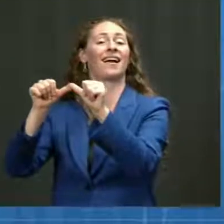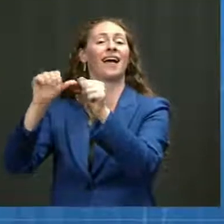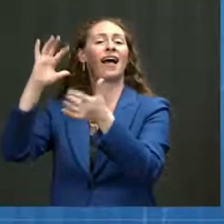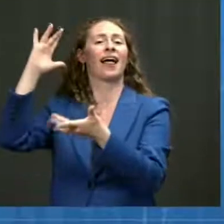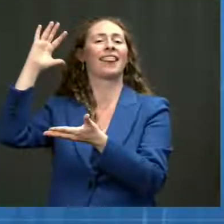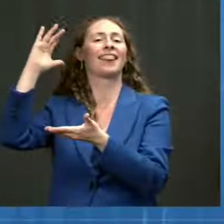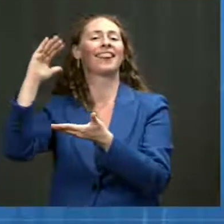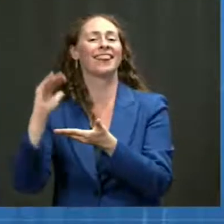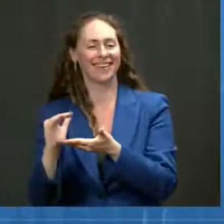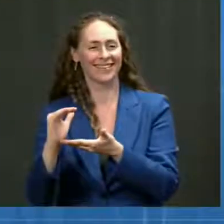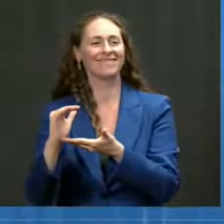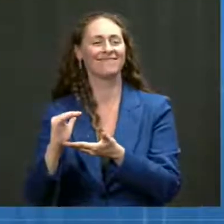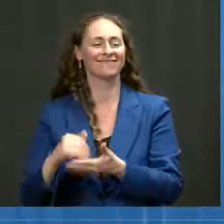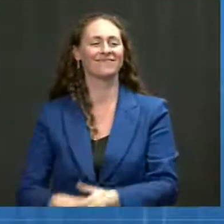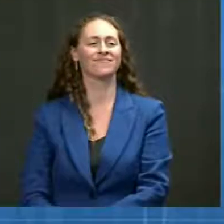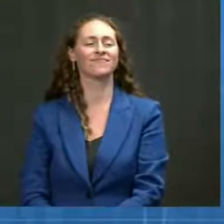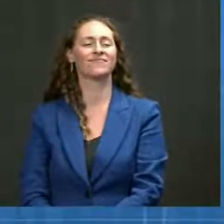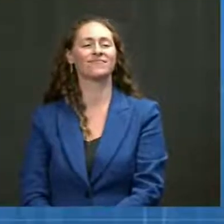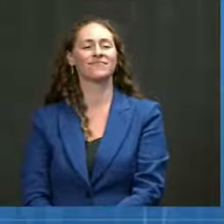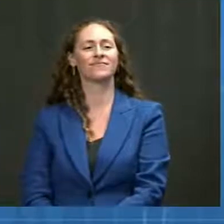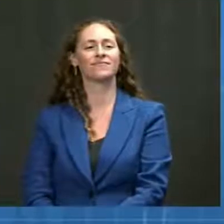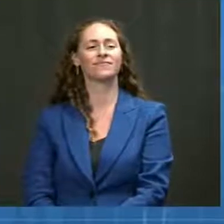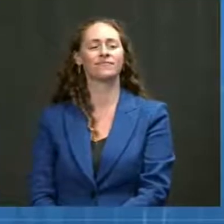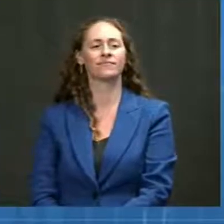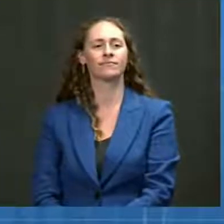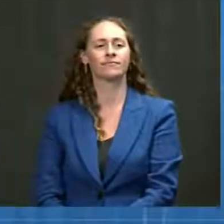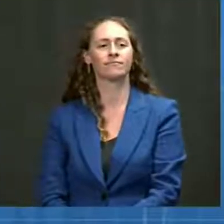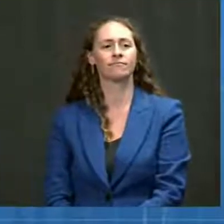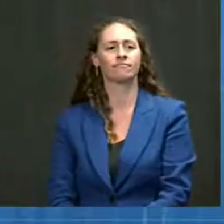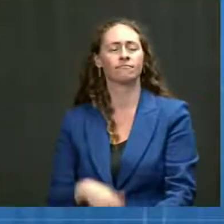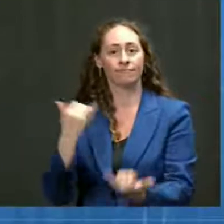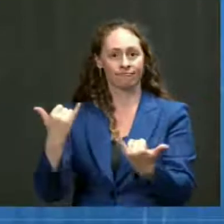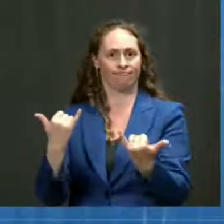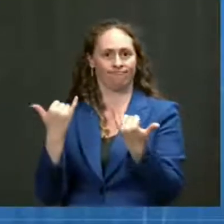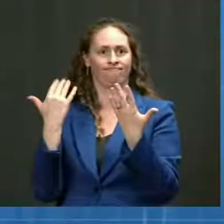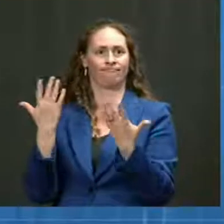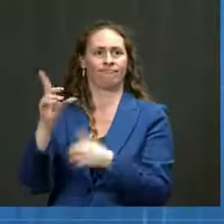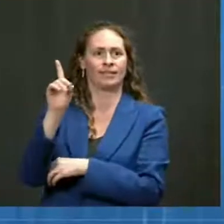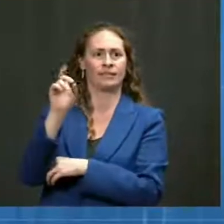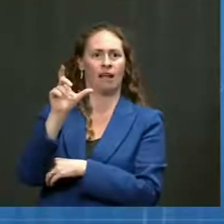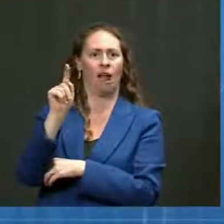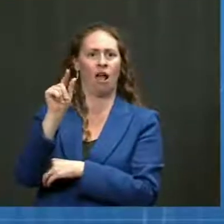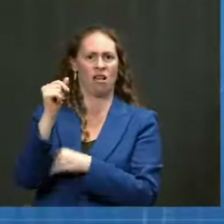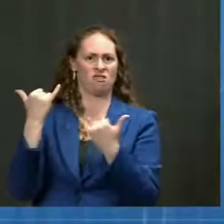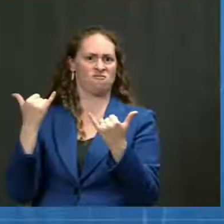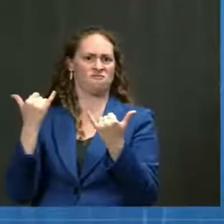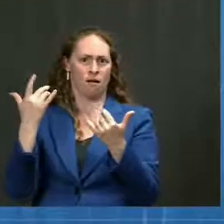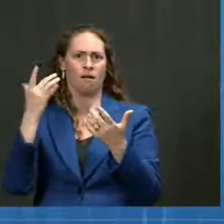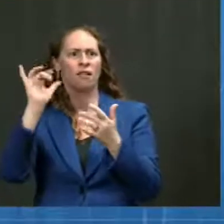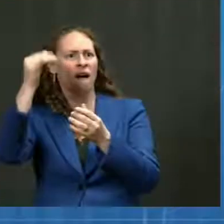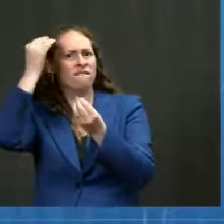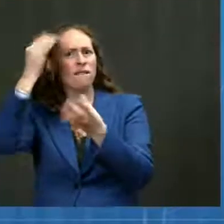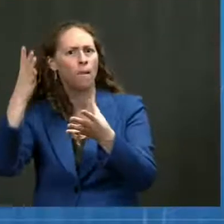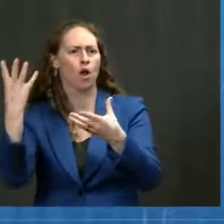DECLINE IN THE VACCINE EFFECTIVENESS AGAINST INFECTION AMONG THOSE WHO ARE MOST VULNERABLE, INCLUDING DURING